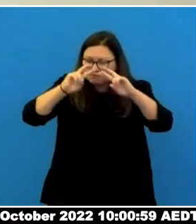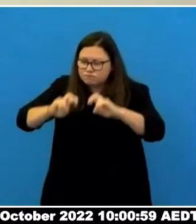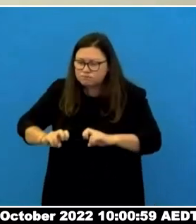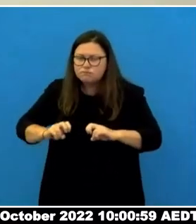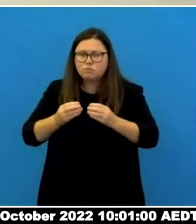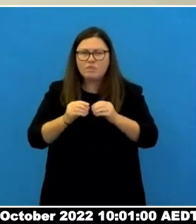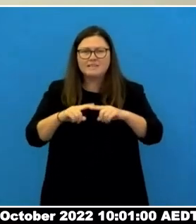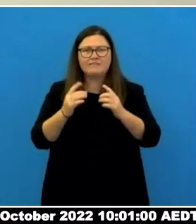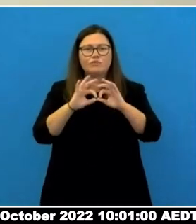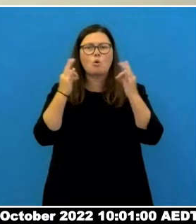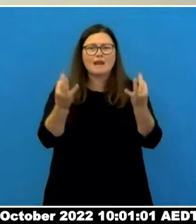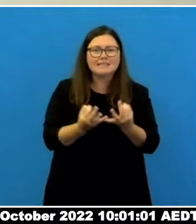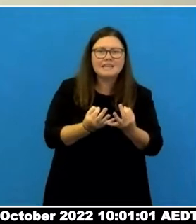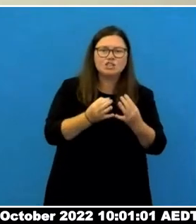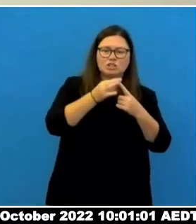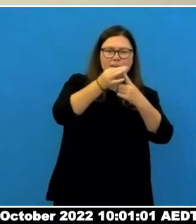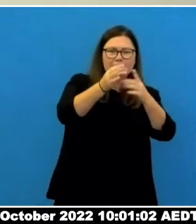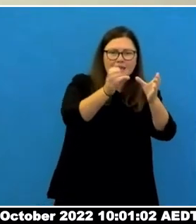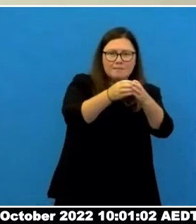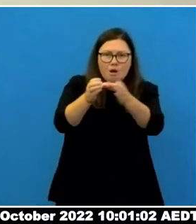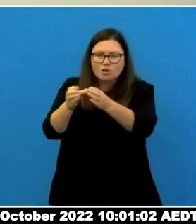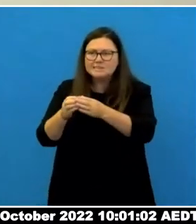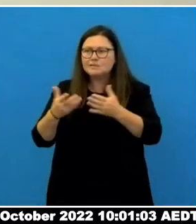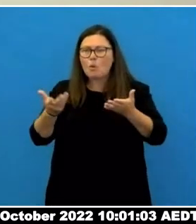experts, service providers, human rights agencies